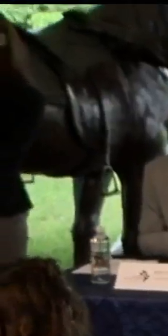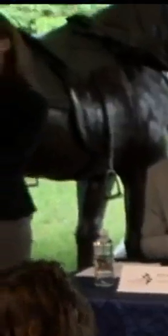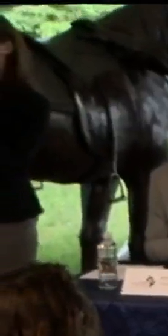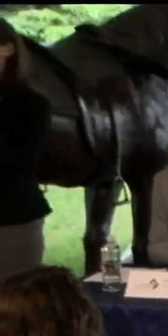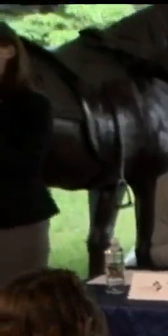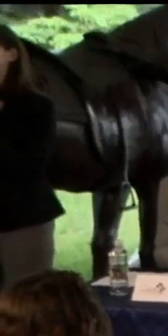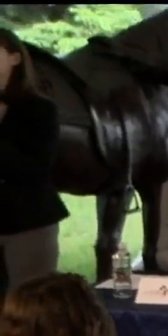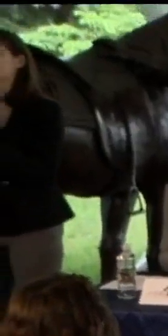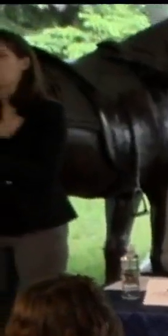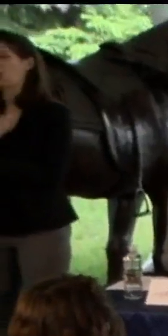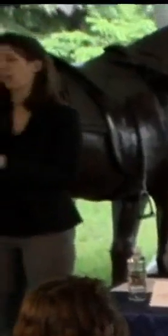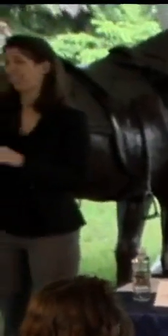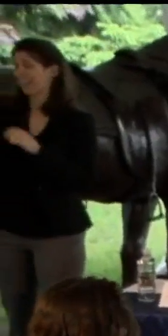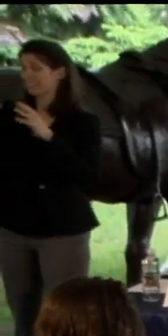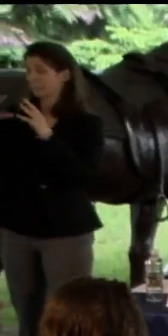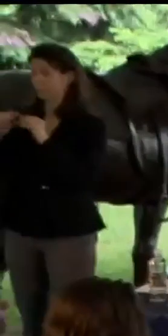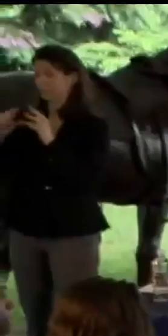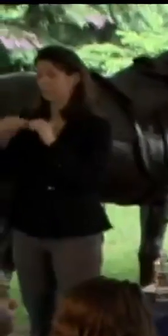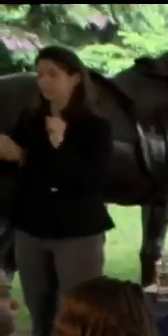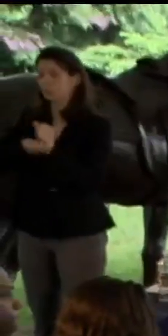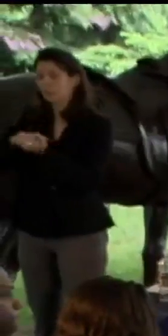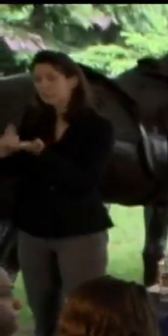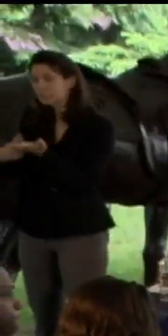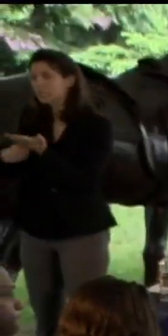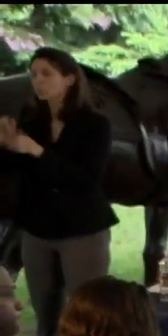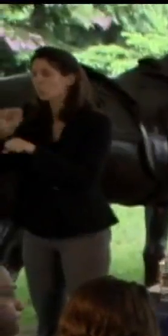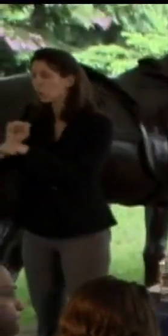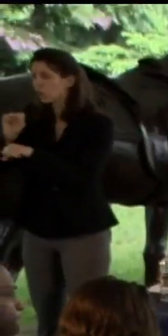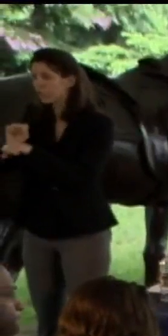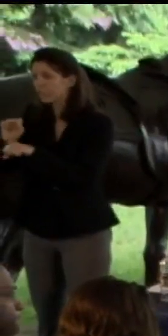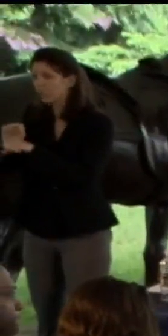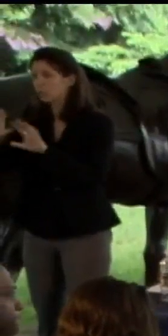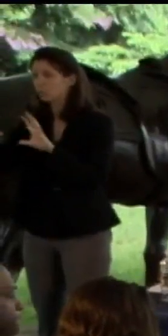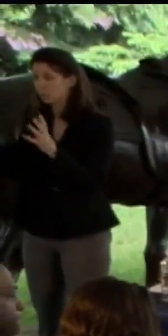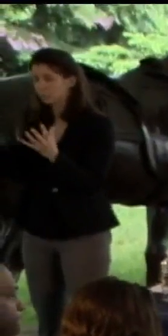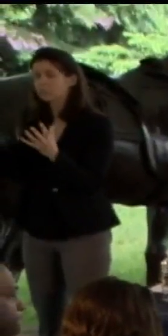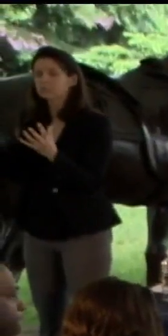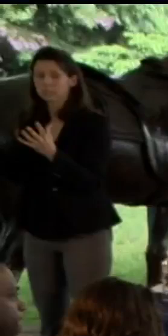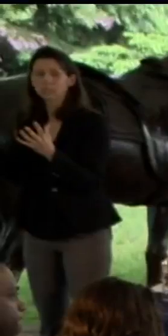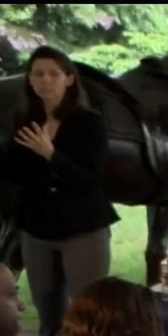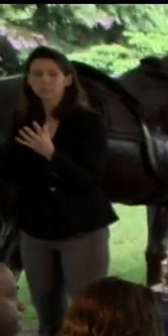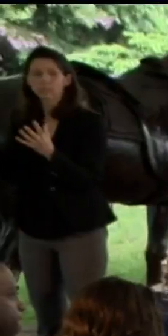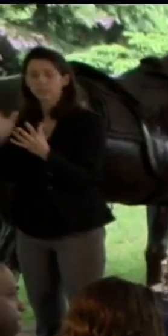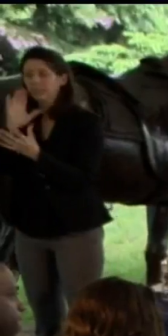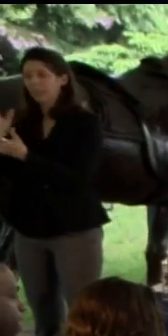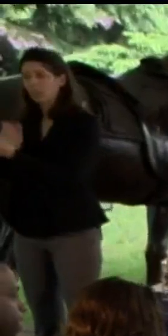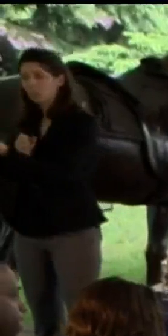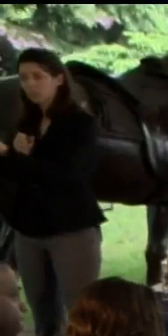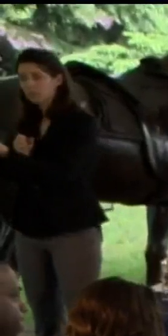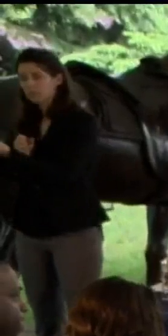QUESTIONS.